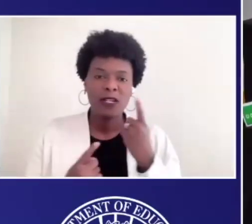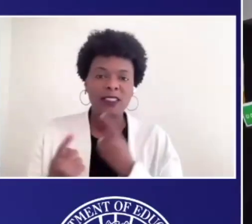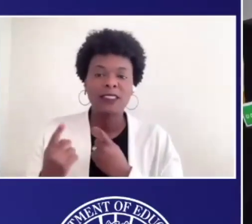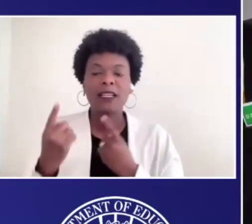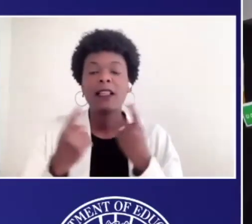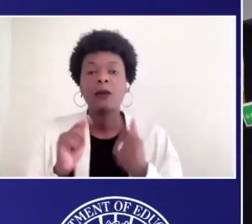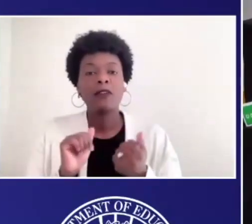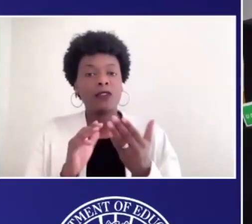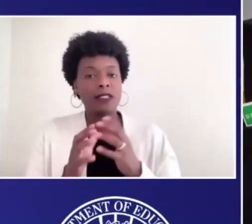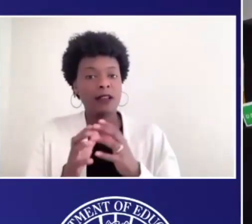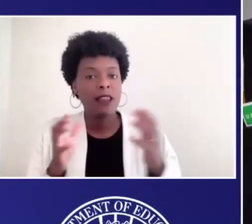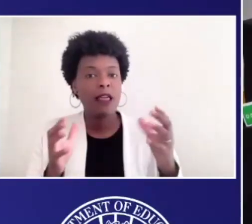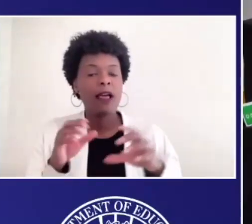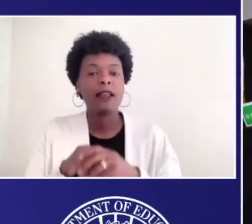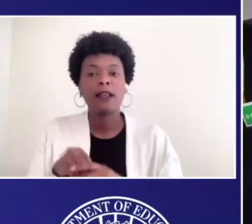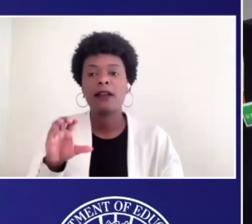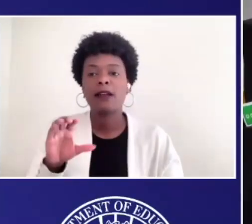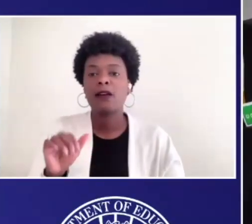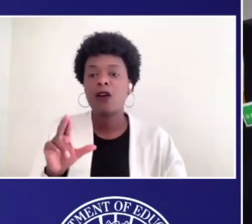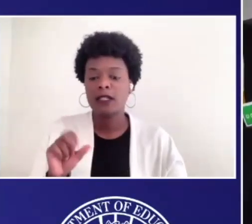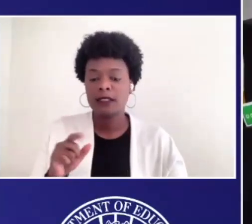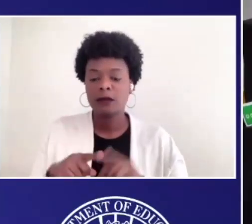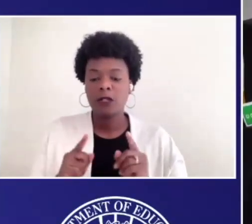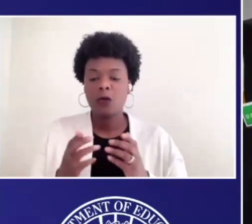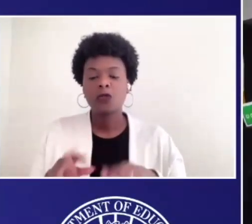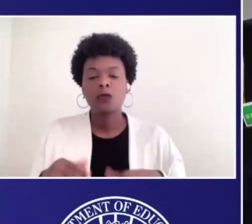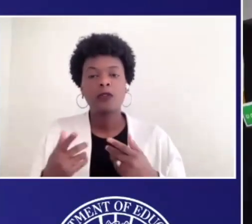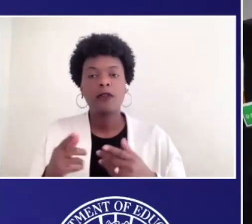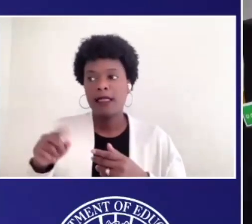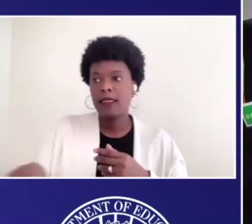those in the caucus, but want to provide them as well as anybody else at the table